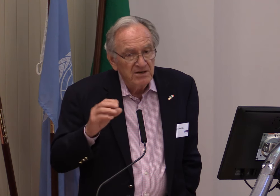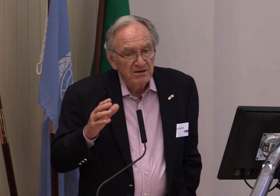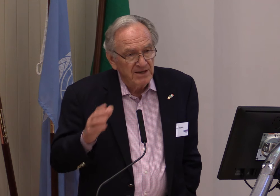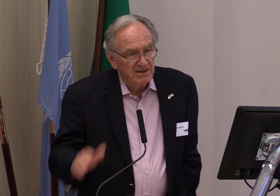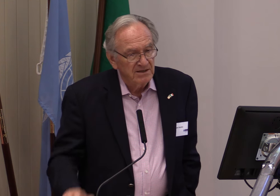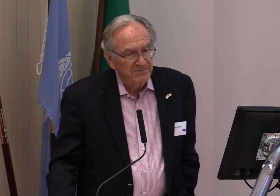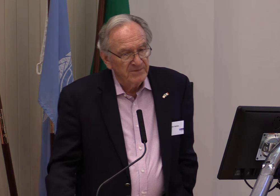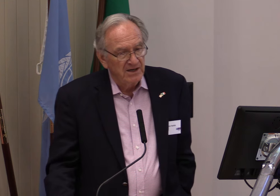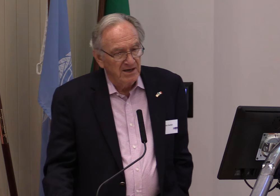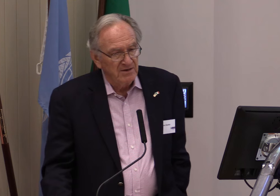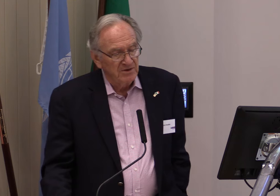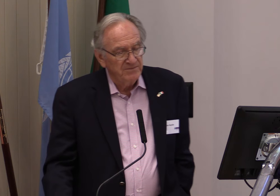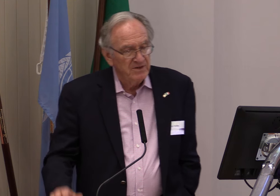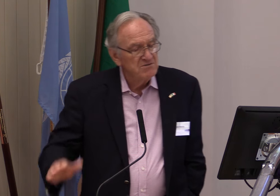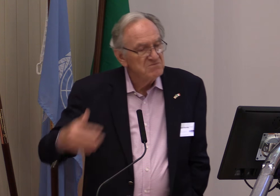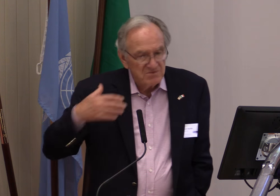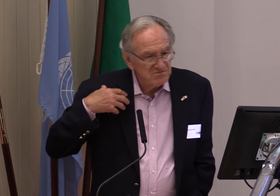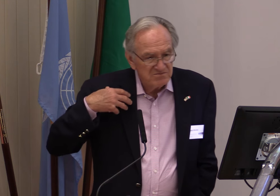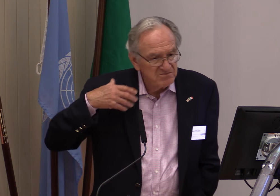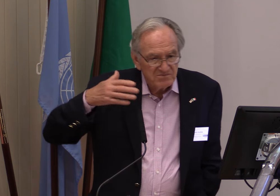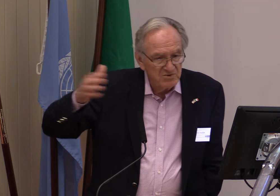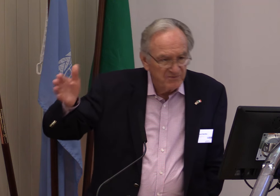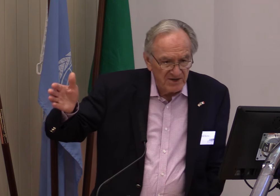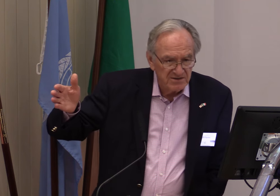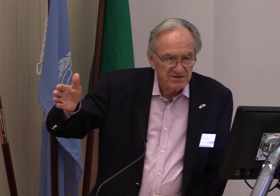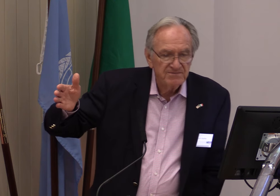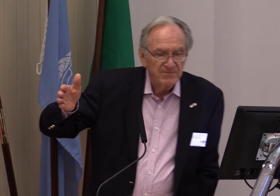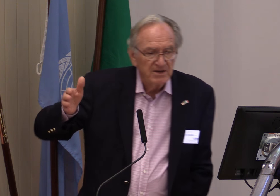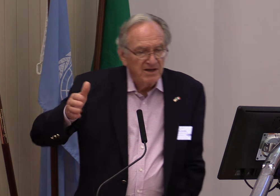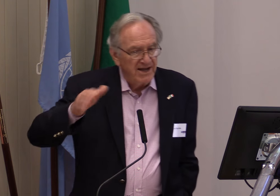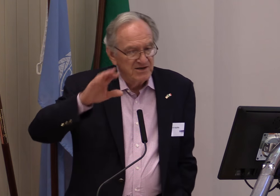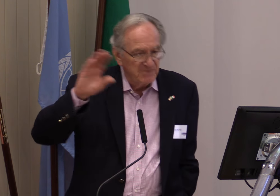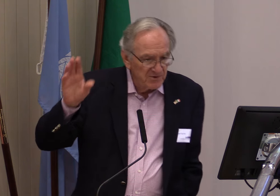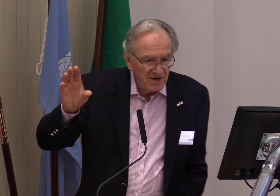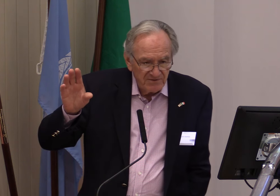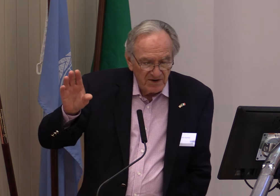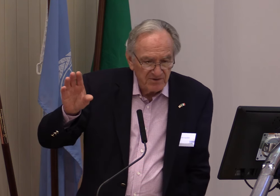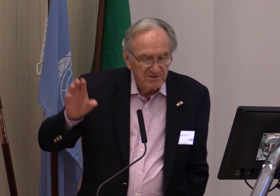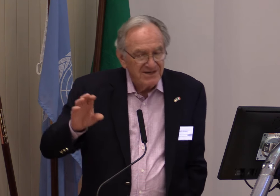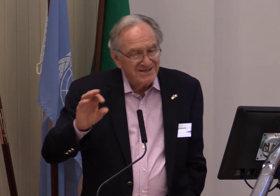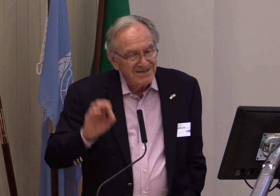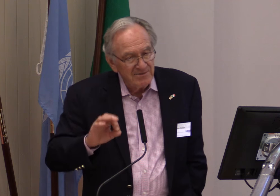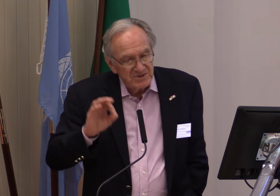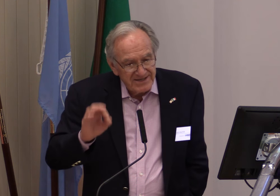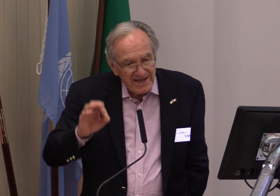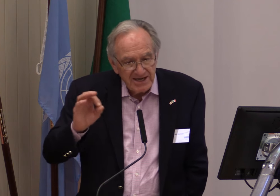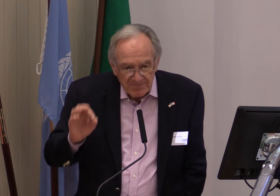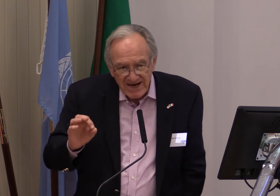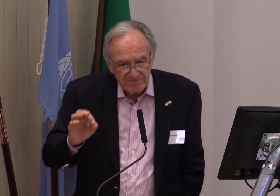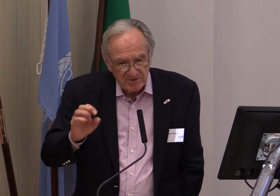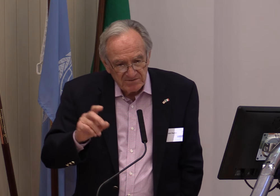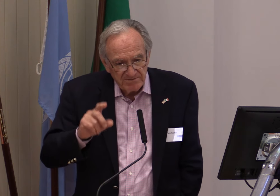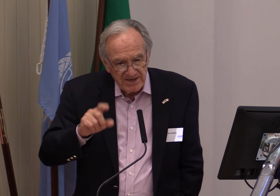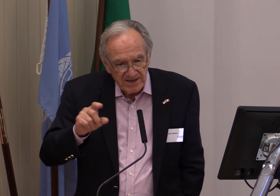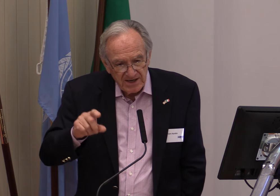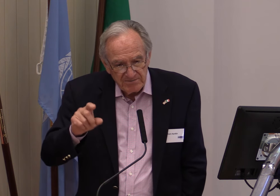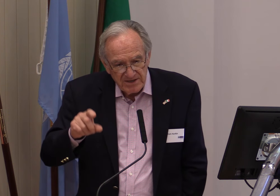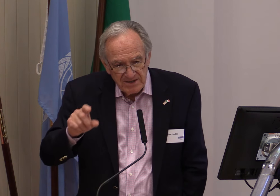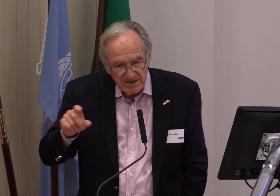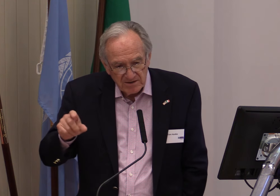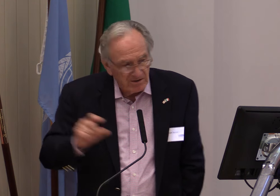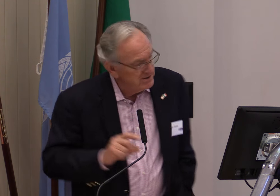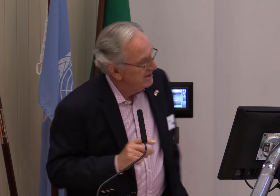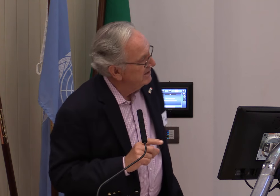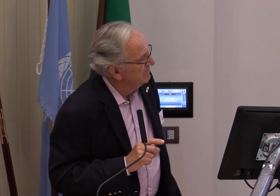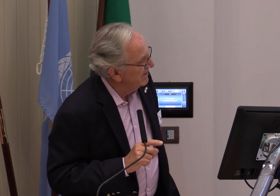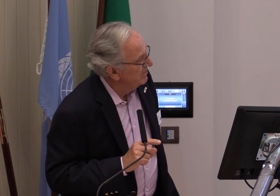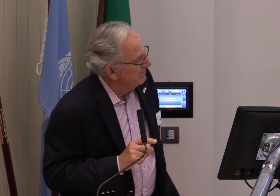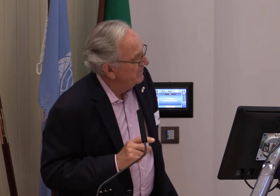met a young man in Iowa through friends, and his mother and father, his name was Danny Piper.